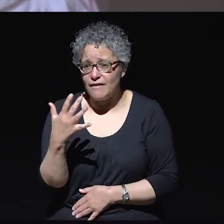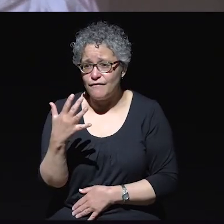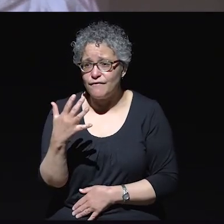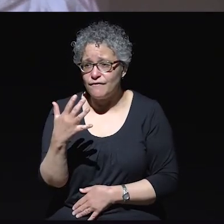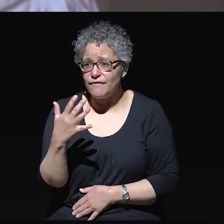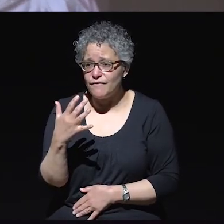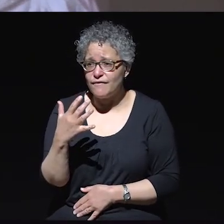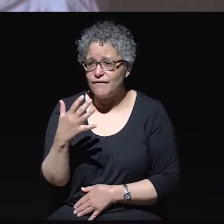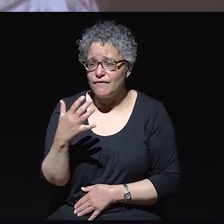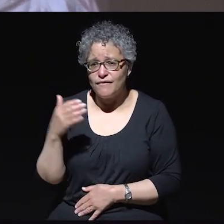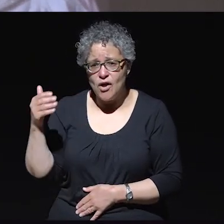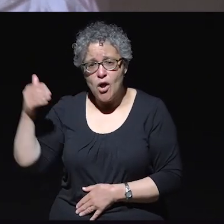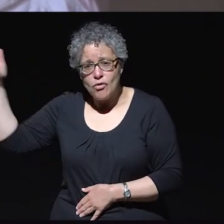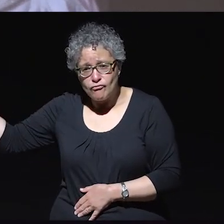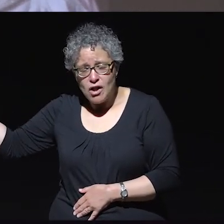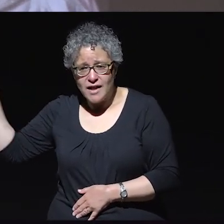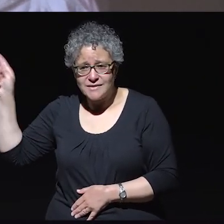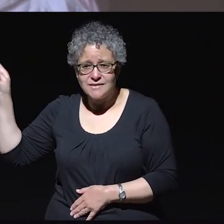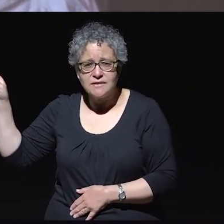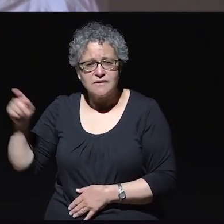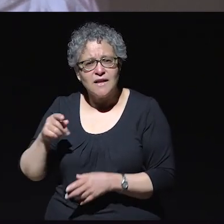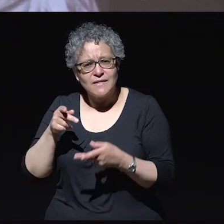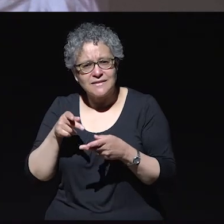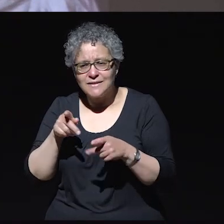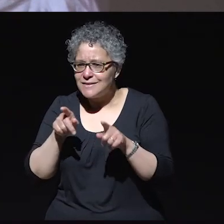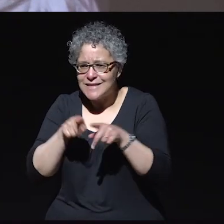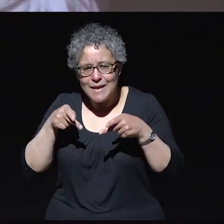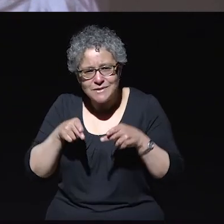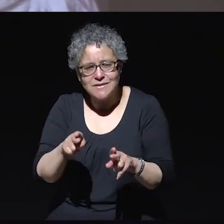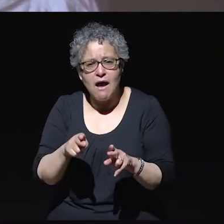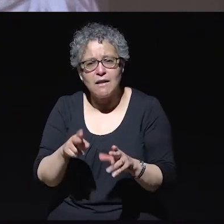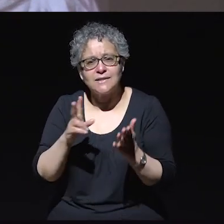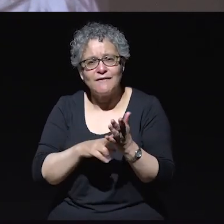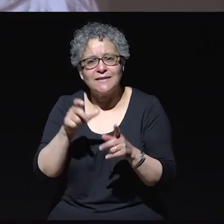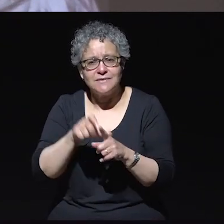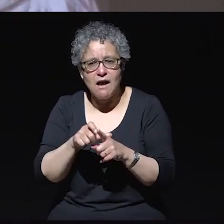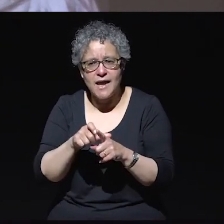I don't think I need to say that this is clearly in the manner of Van Dyck, both the poses being in different directions,